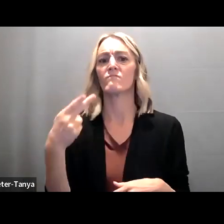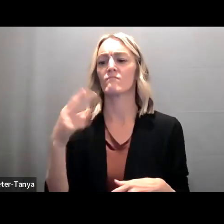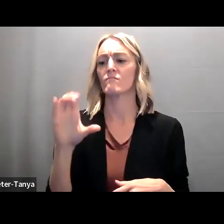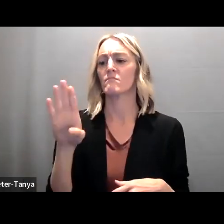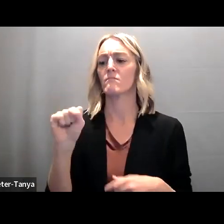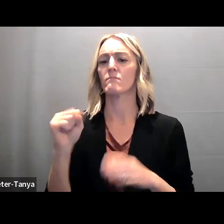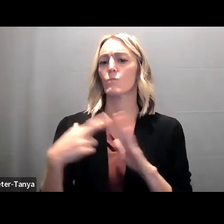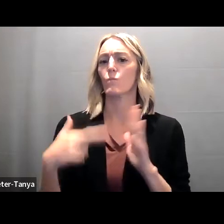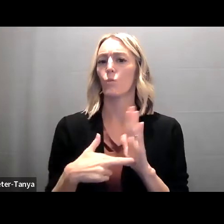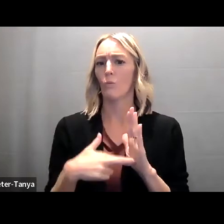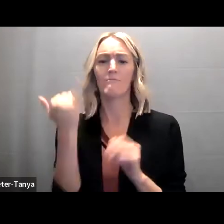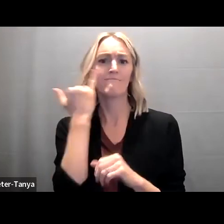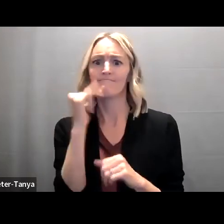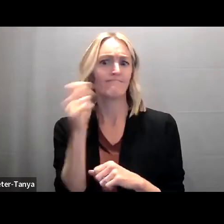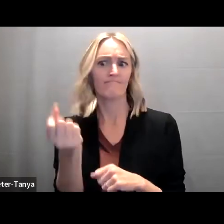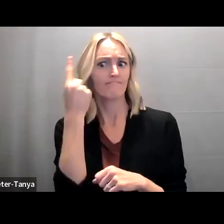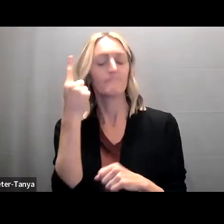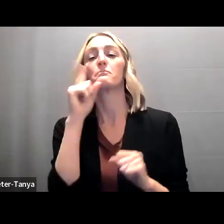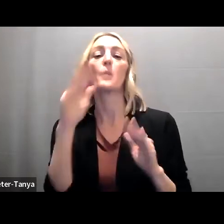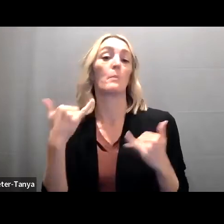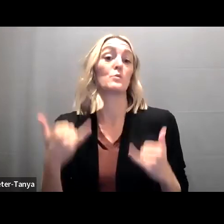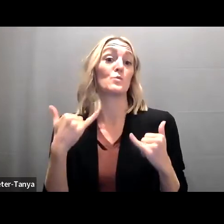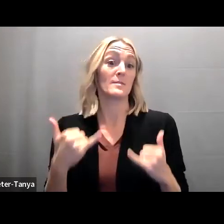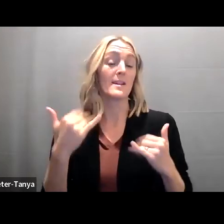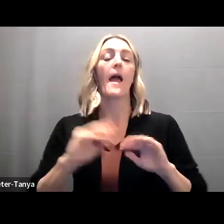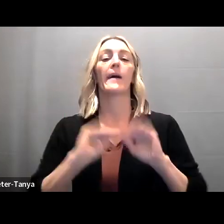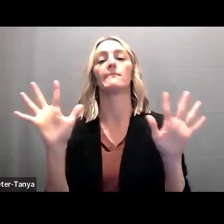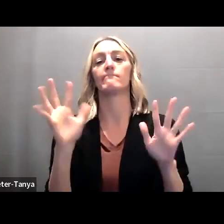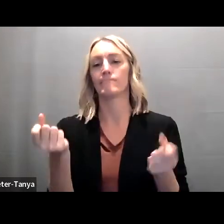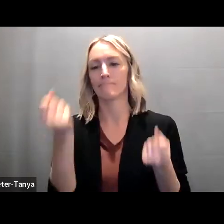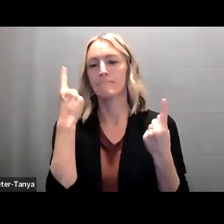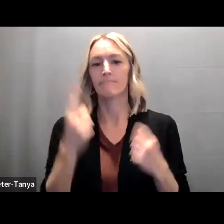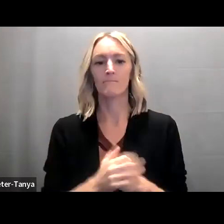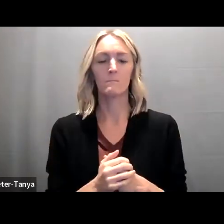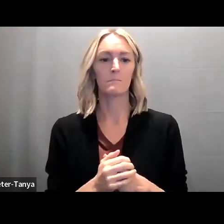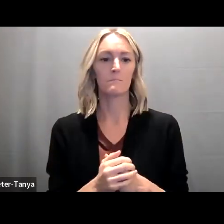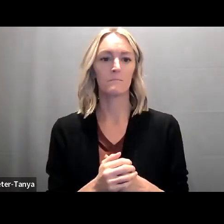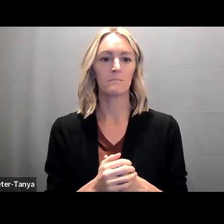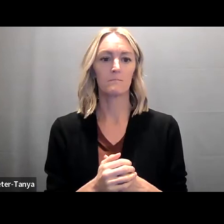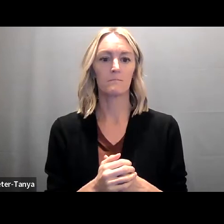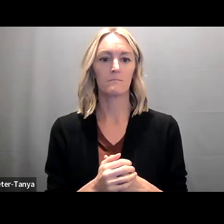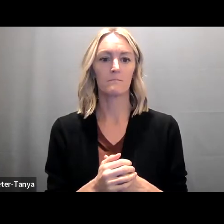In case you do not understand that we hope you leave with a little bit better understanding of that today. Hen how does this apply to your work?